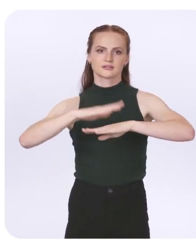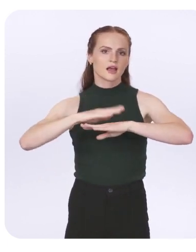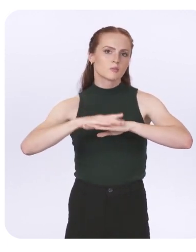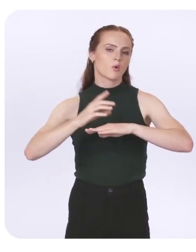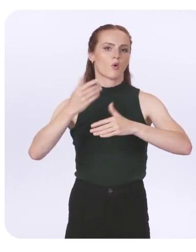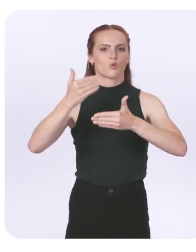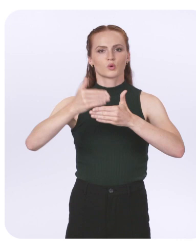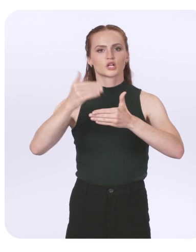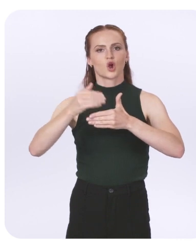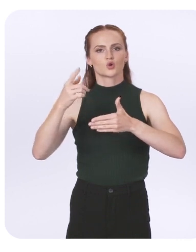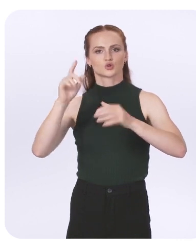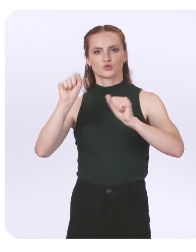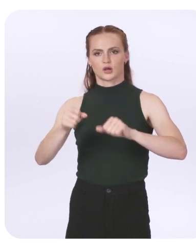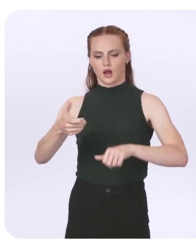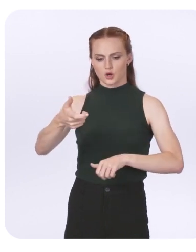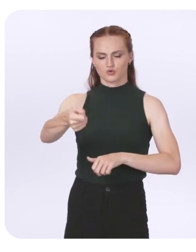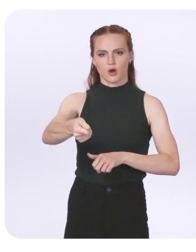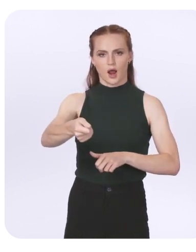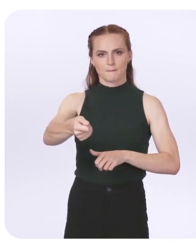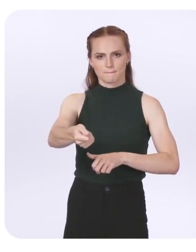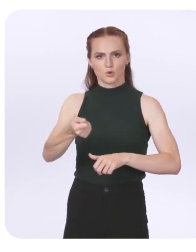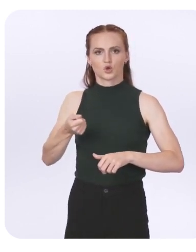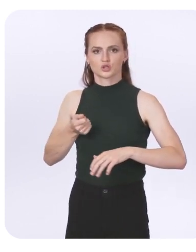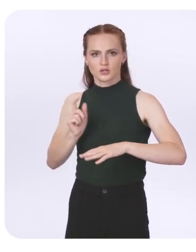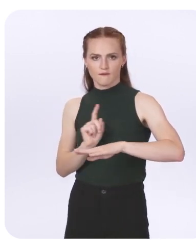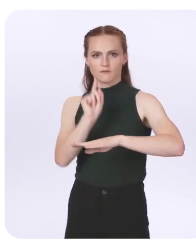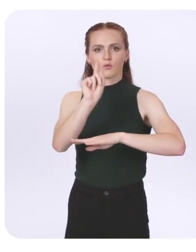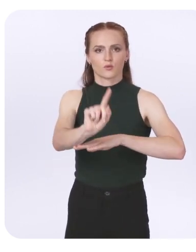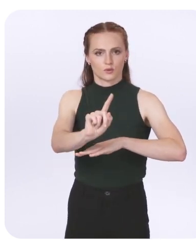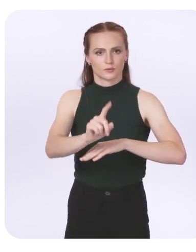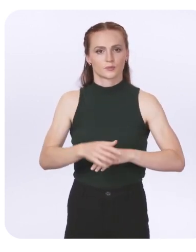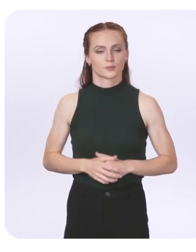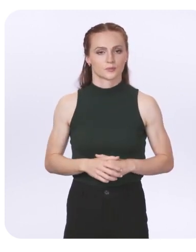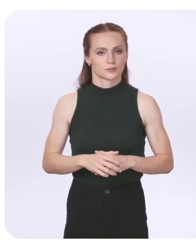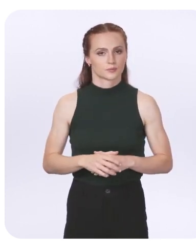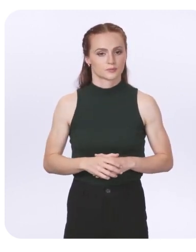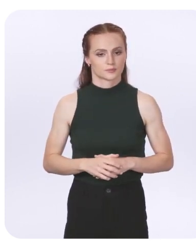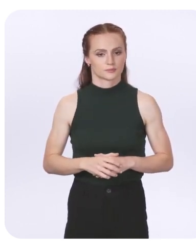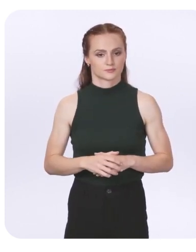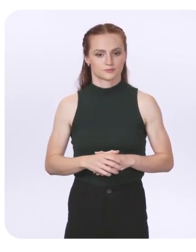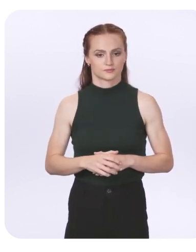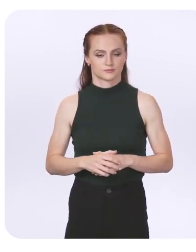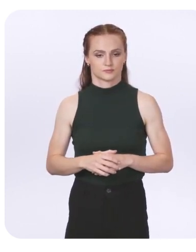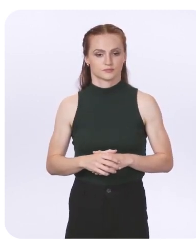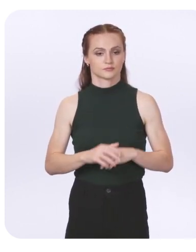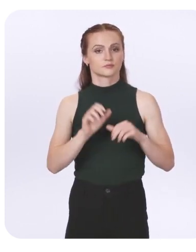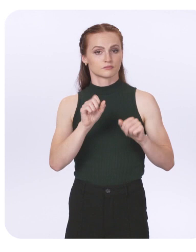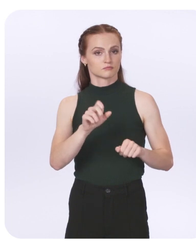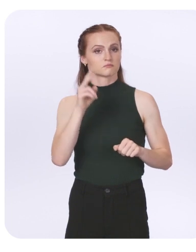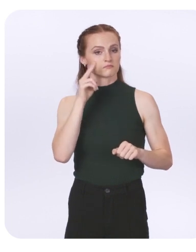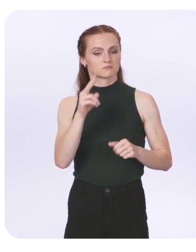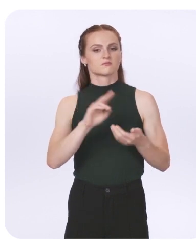by grabbing it and pulling yourself over or through it. At first glance, this may seem tricky to do in VR,